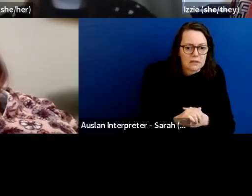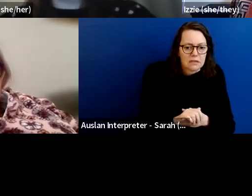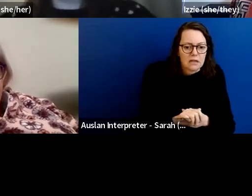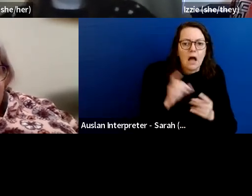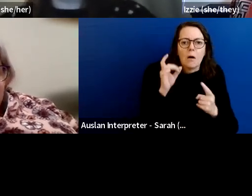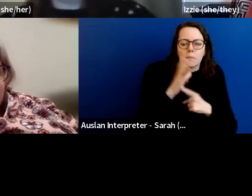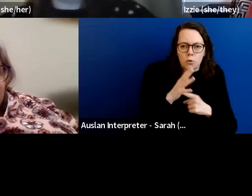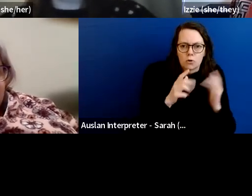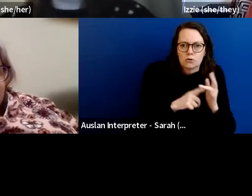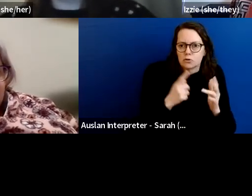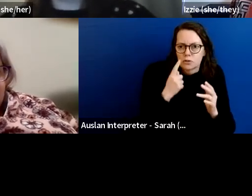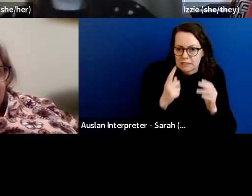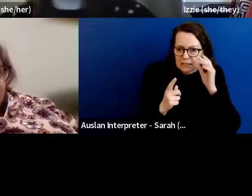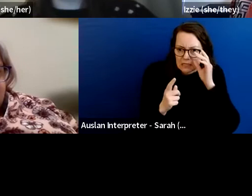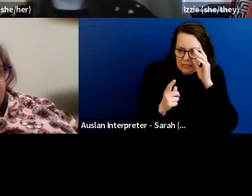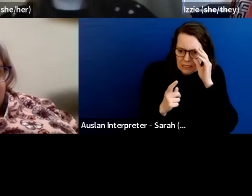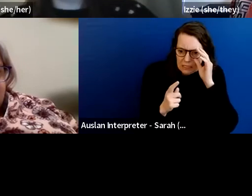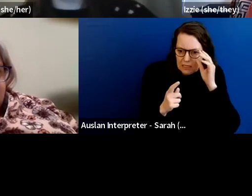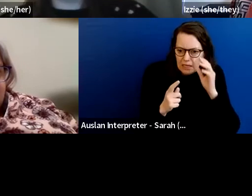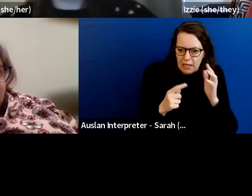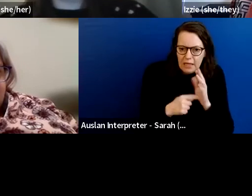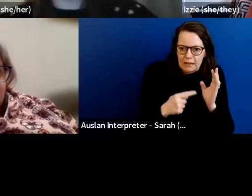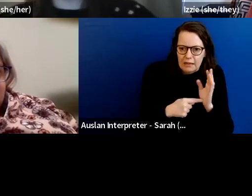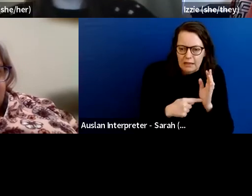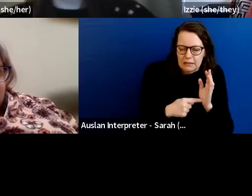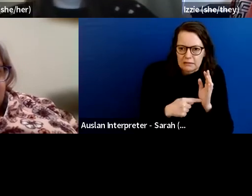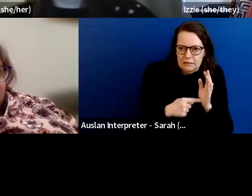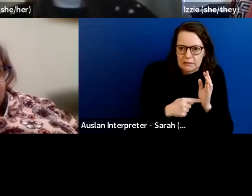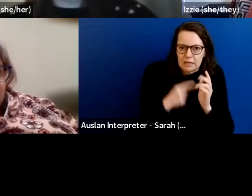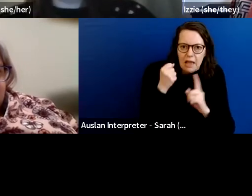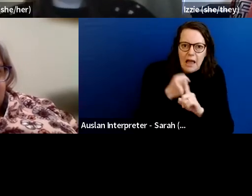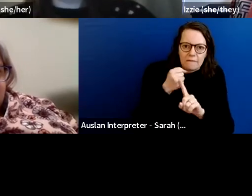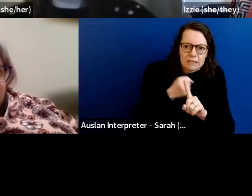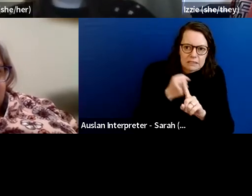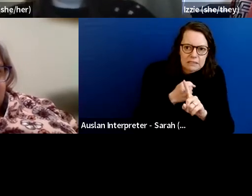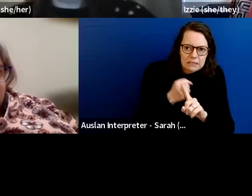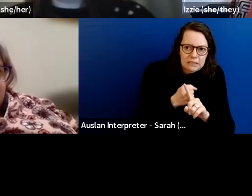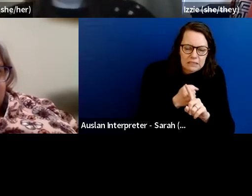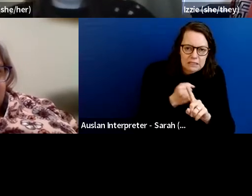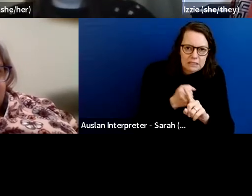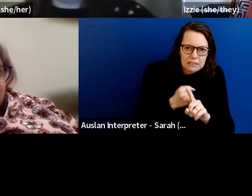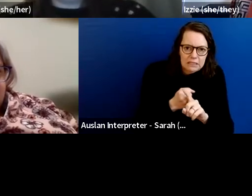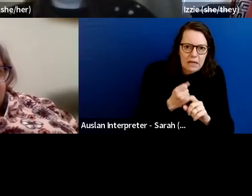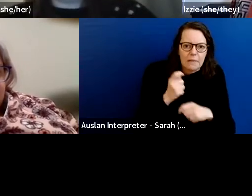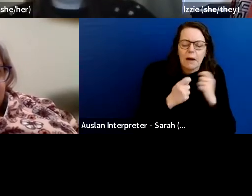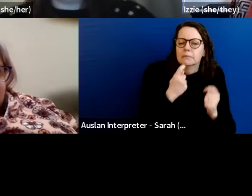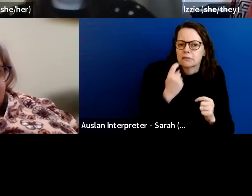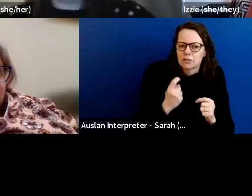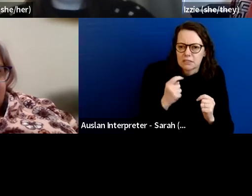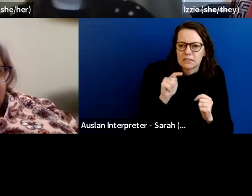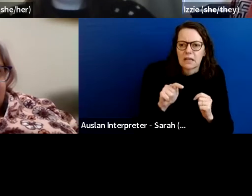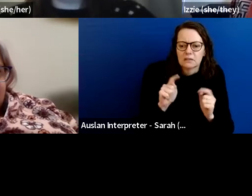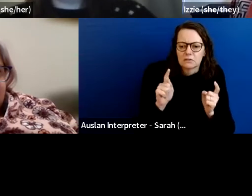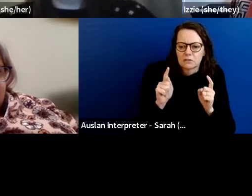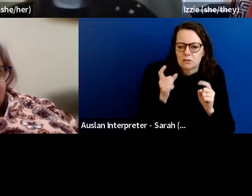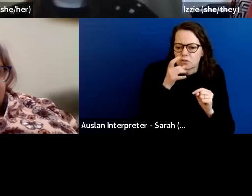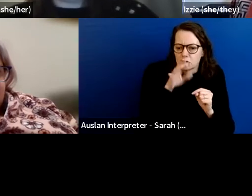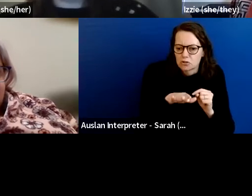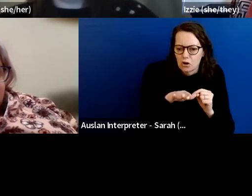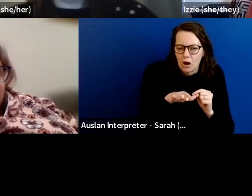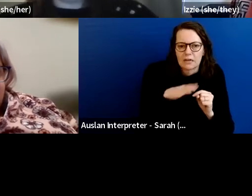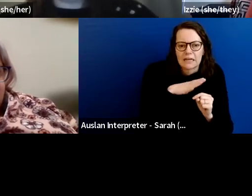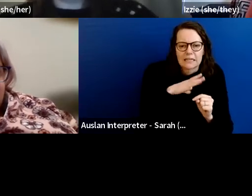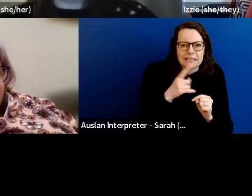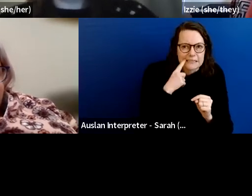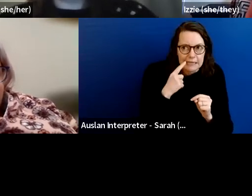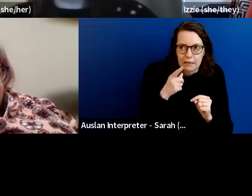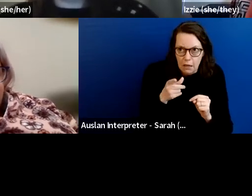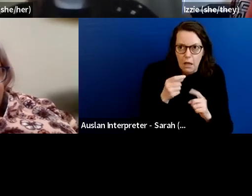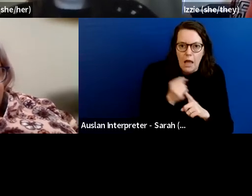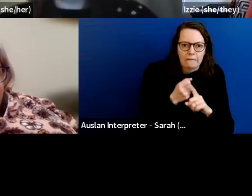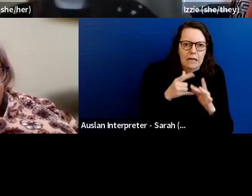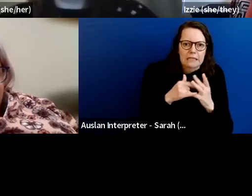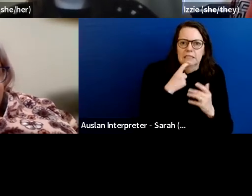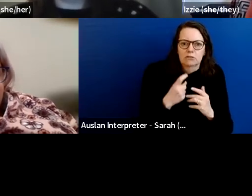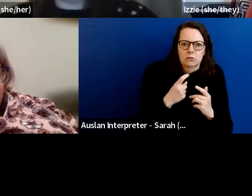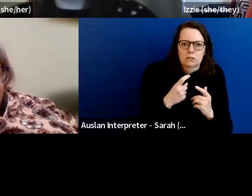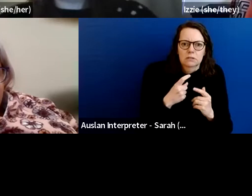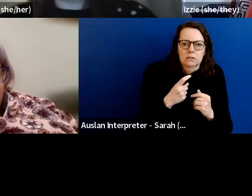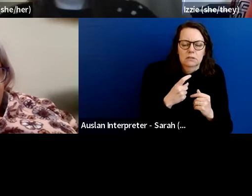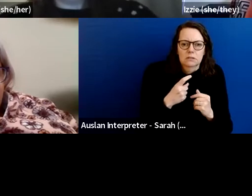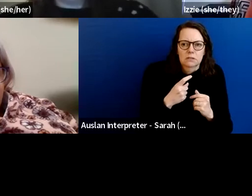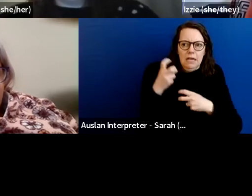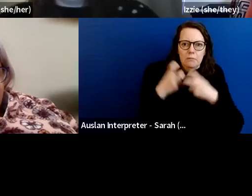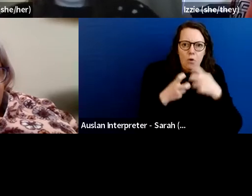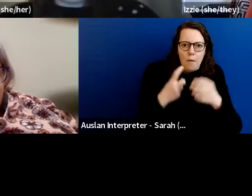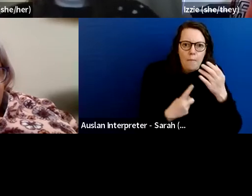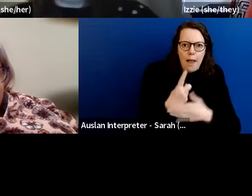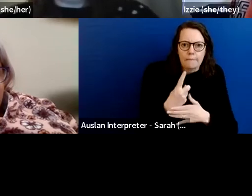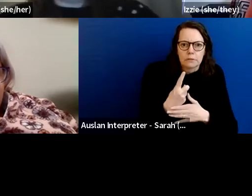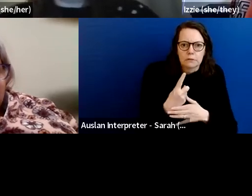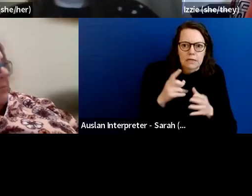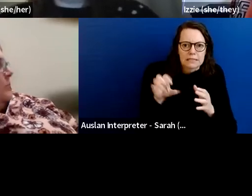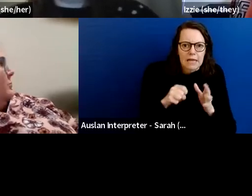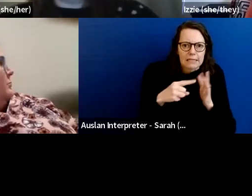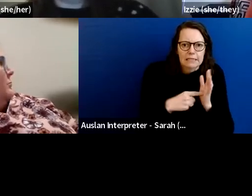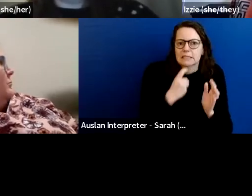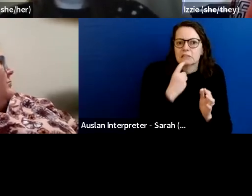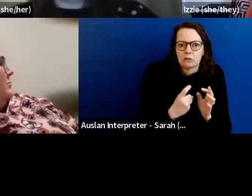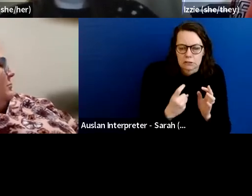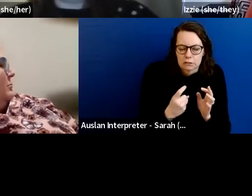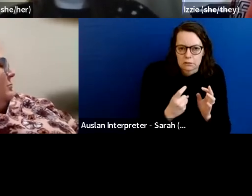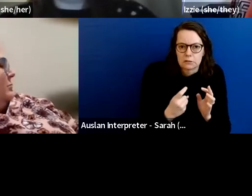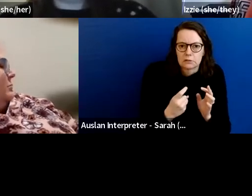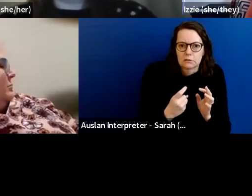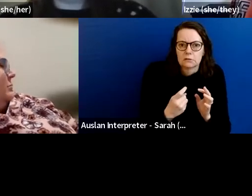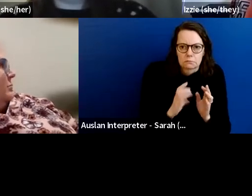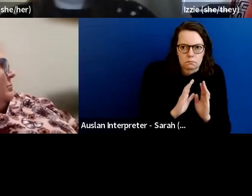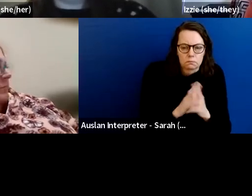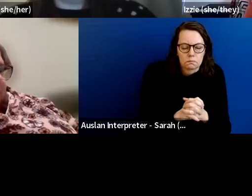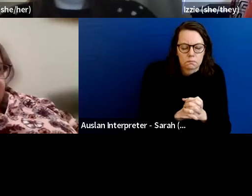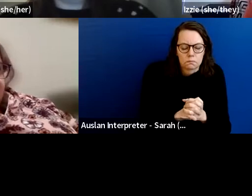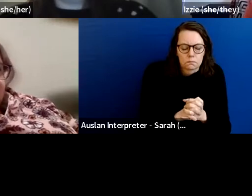So it's really important to say that I guess that need and that advocacy taken on board and taken seriously and I think that's something that the child needs to say, especially from an early age that were the issues having problems that they are taken